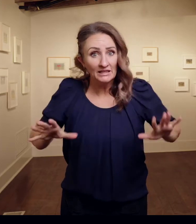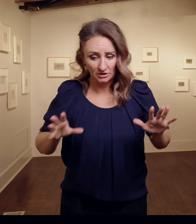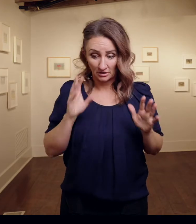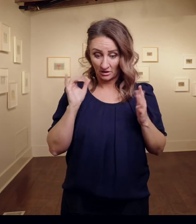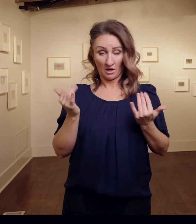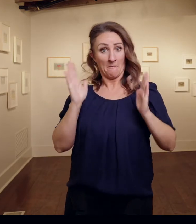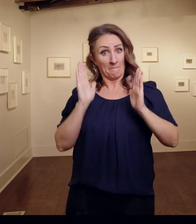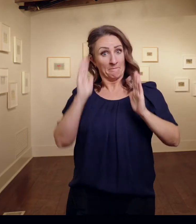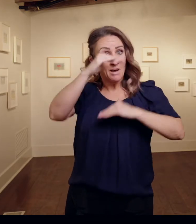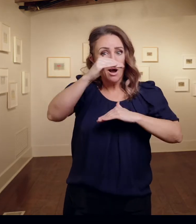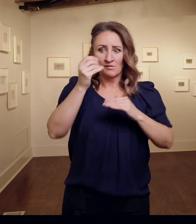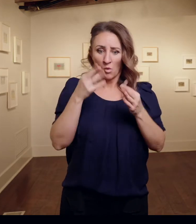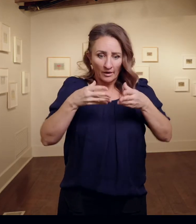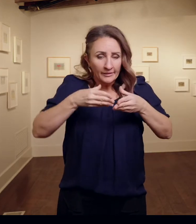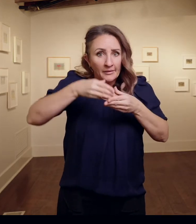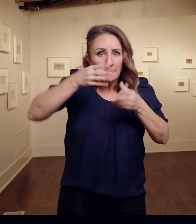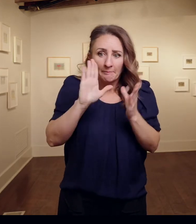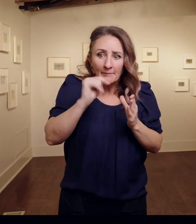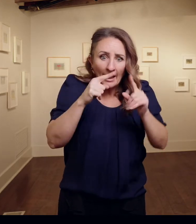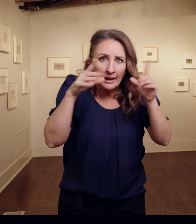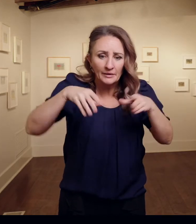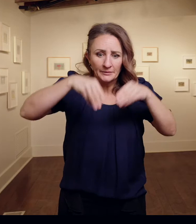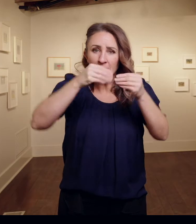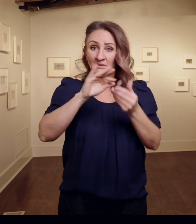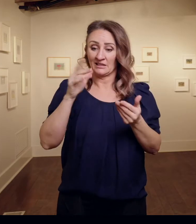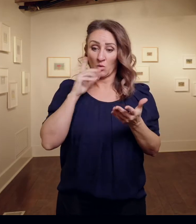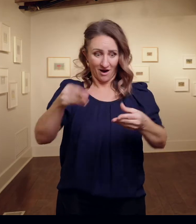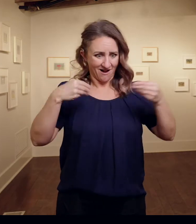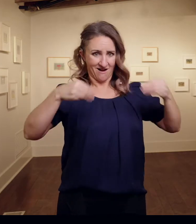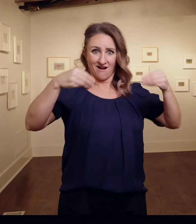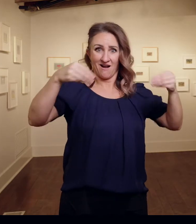He would wet this type of substrate and rough up its waxy surface